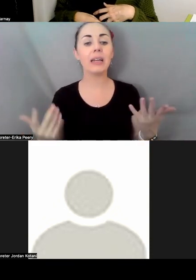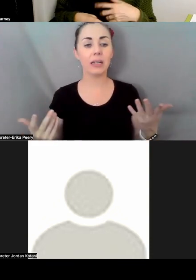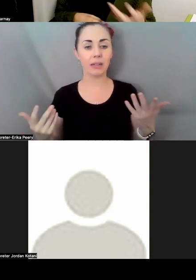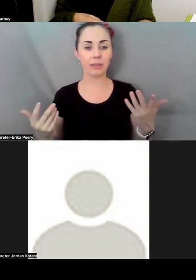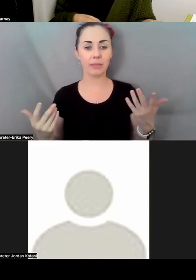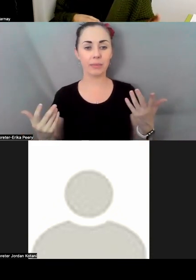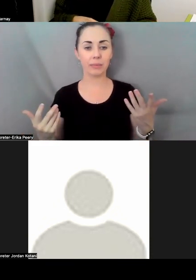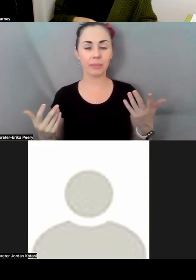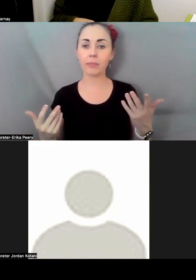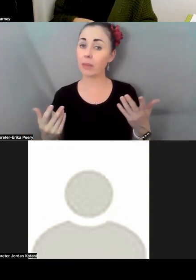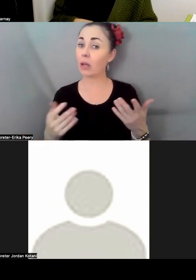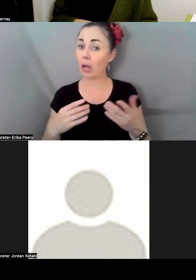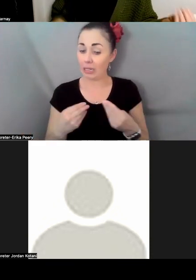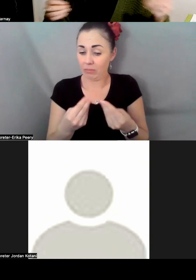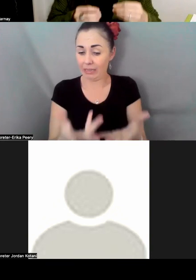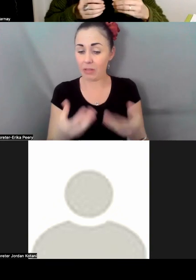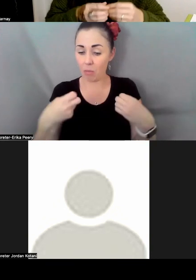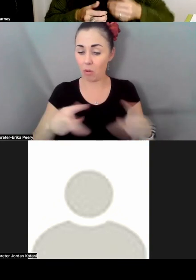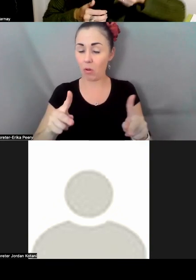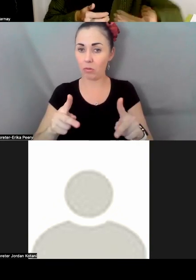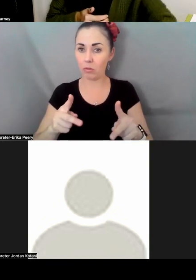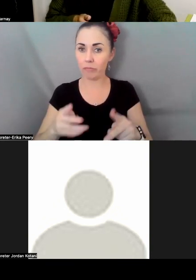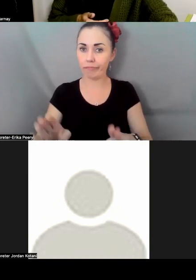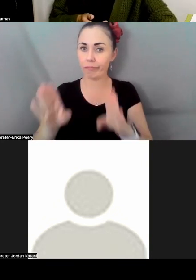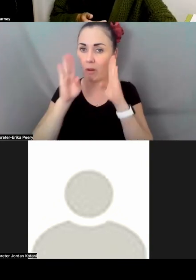Provides children the opportunity to increase their focus prior to entering into